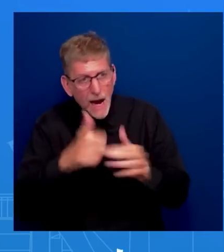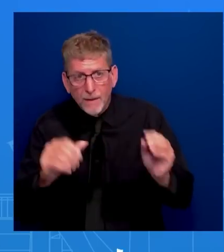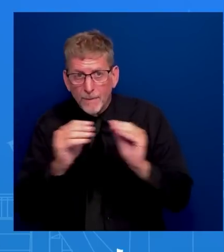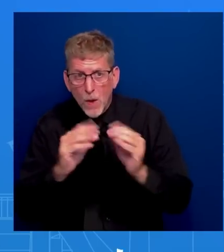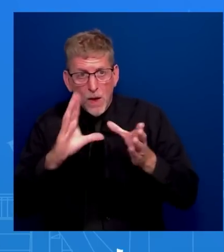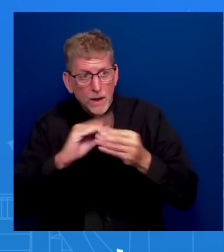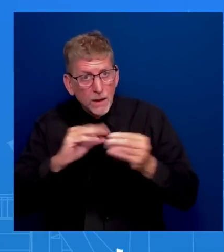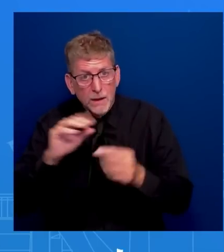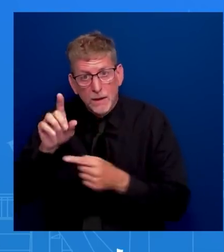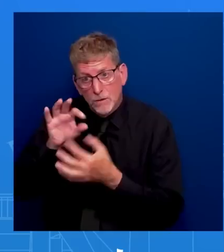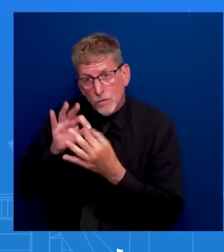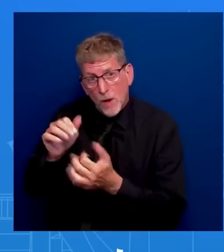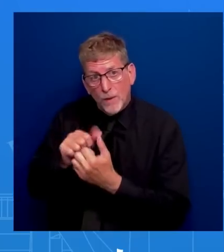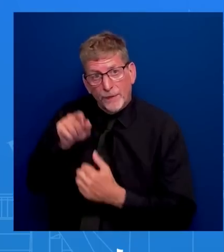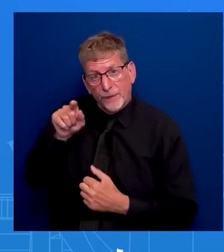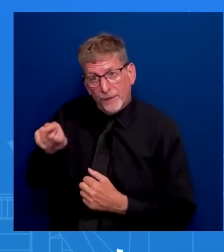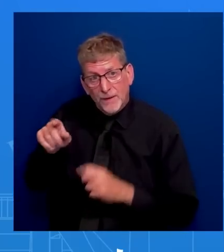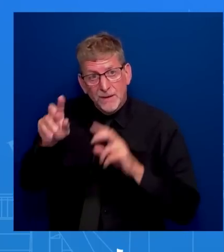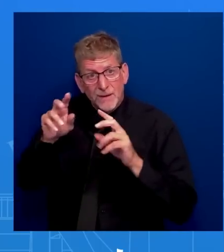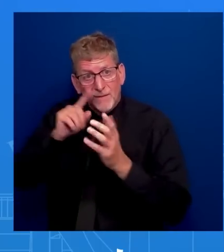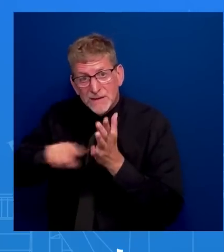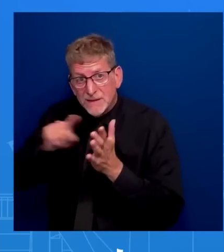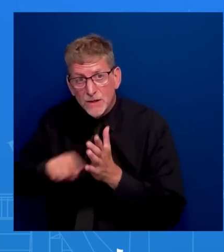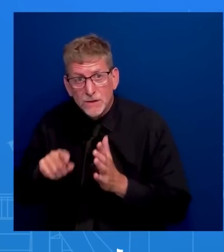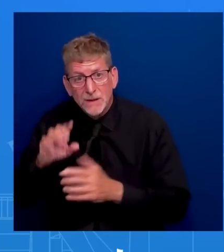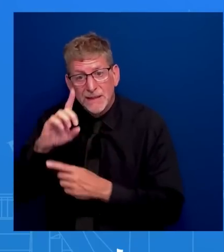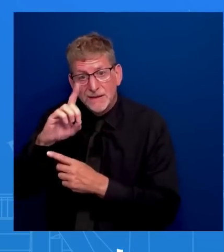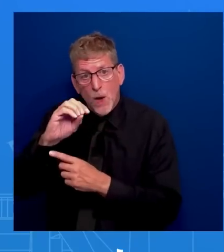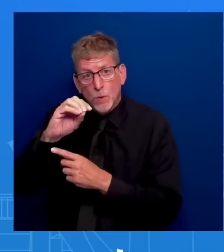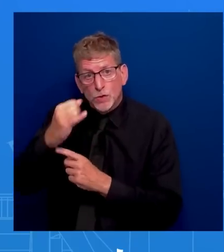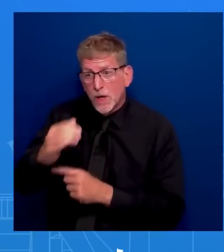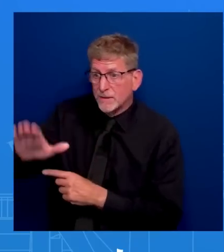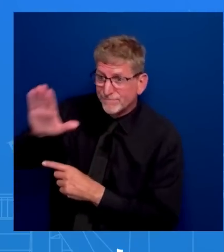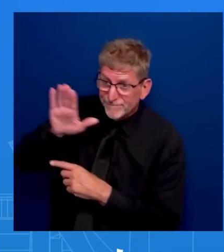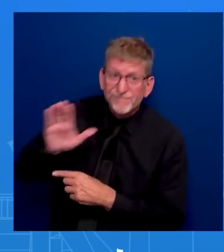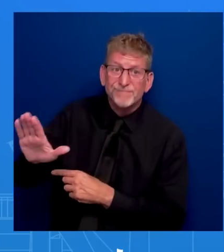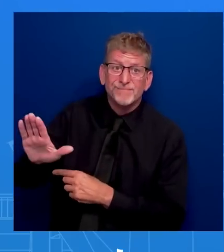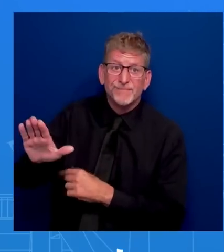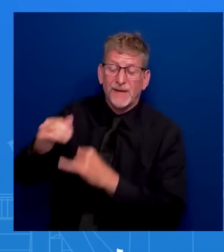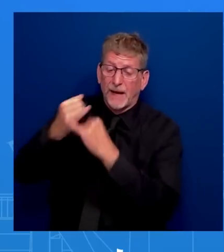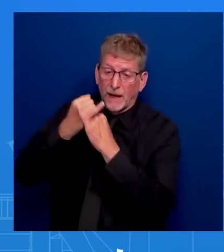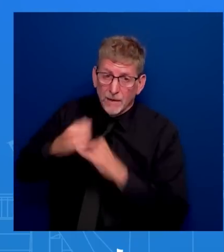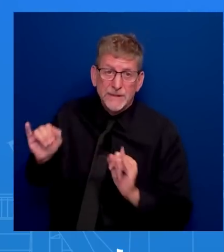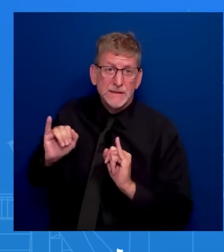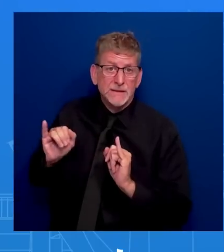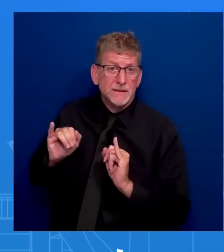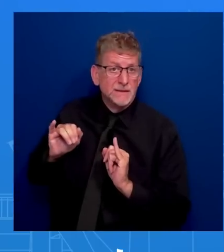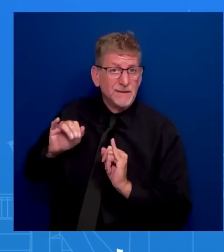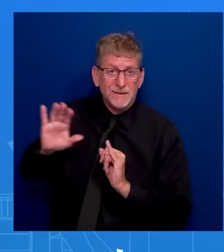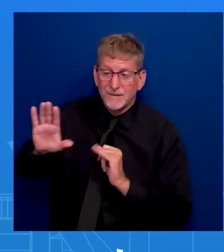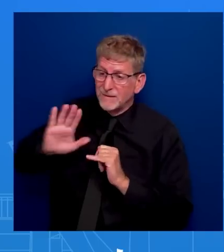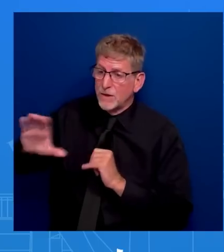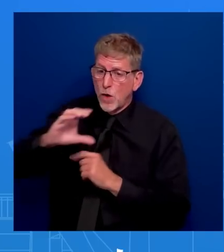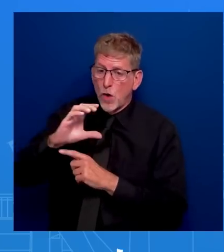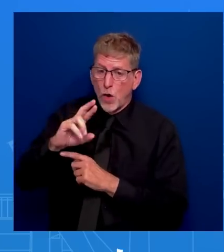Ms. Jean-Pierre: The Department of Justice is independent with their criminal investigation. The President has been very clear on that. And we --